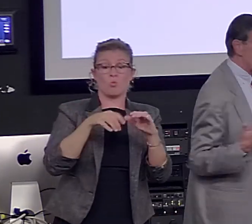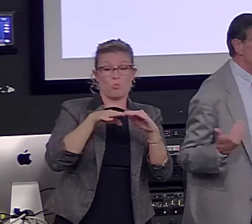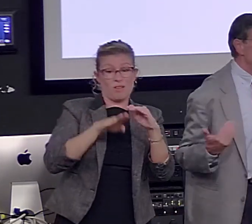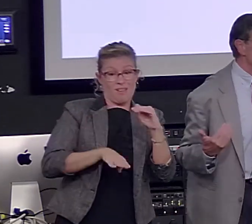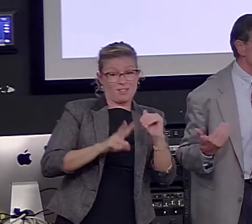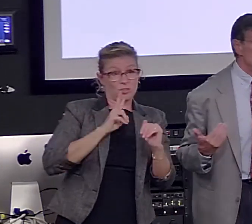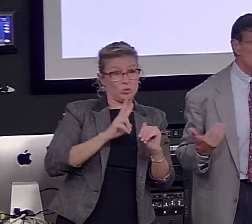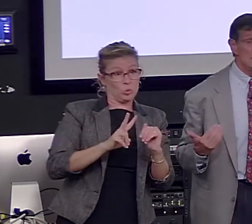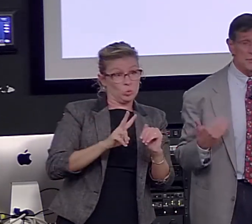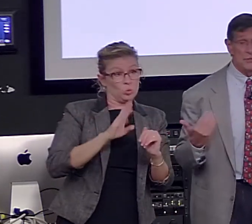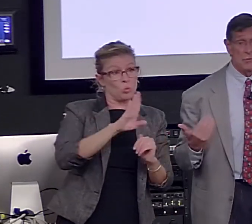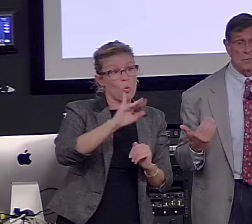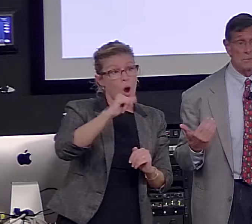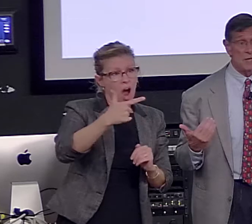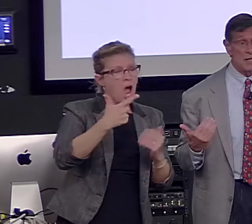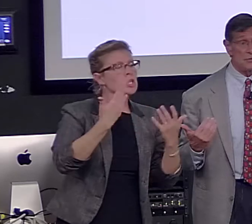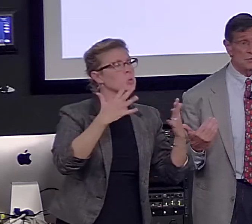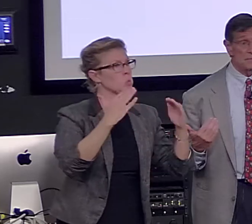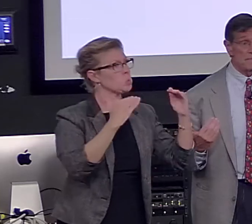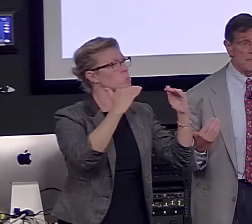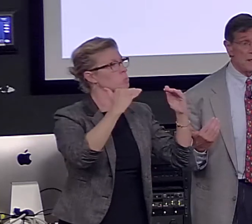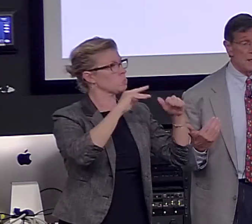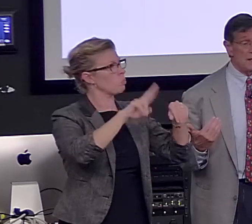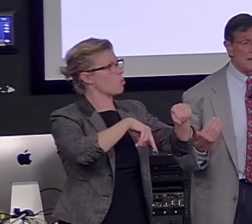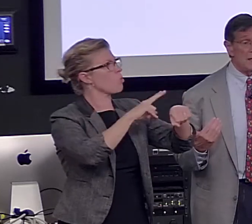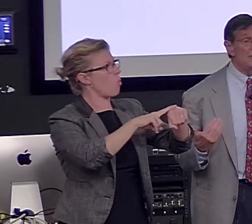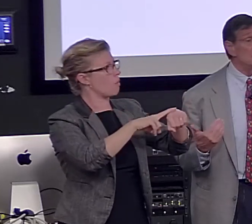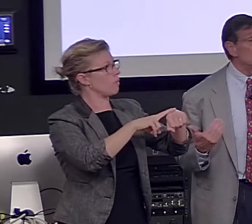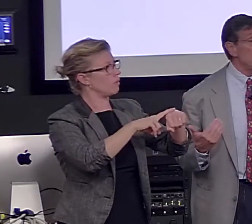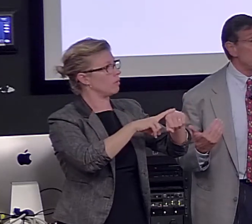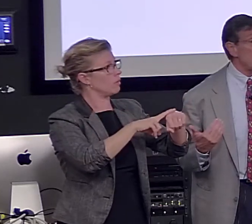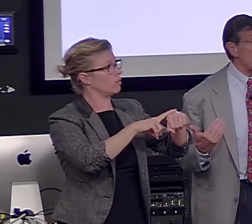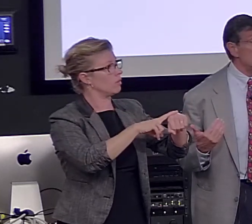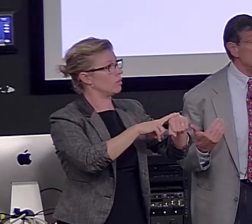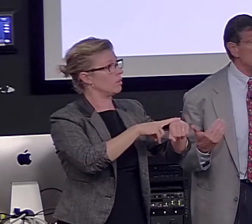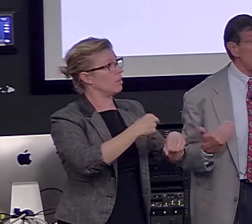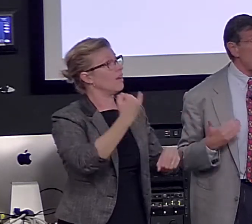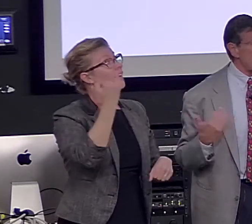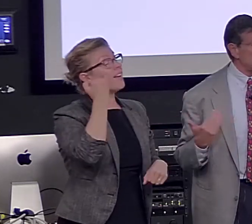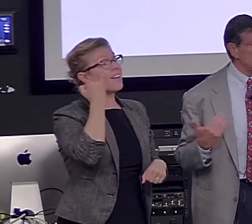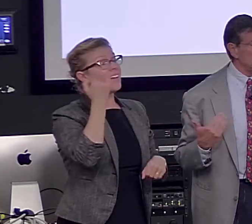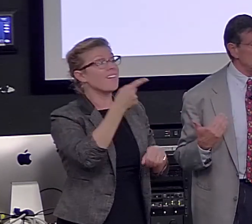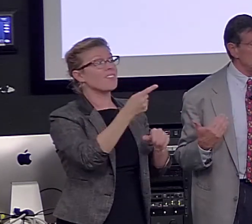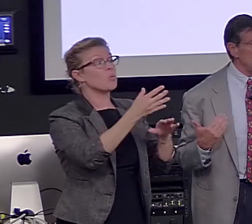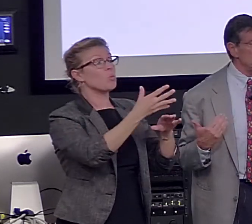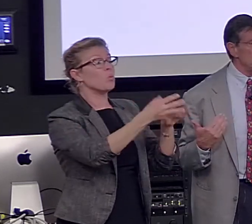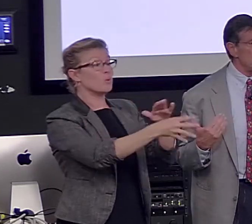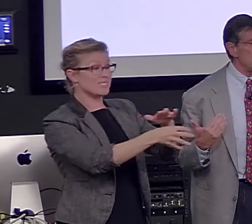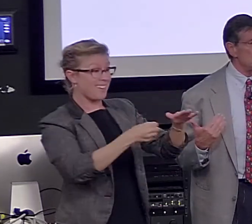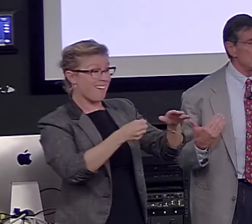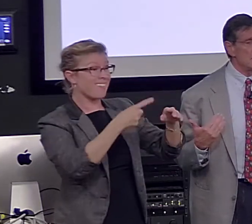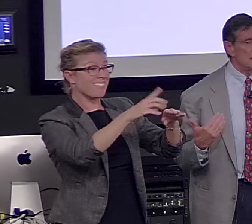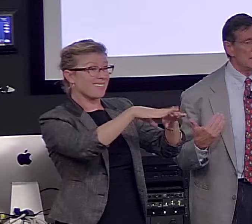your IQ is in the normal range. If you're taken out after two years of age,